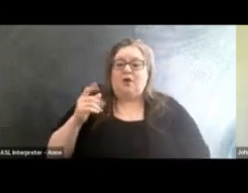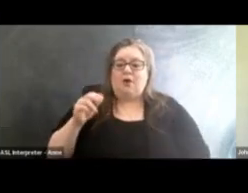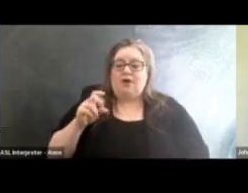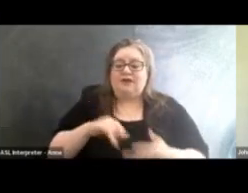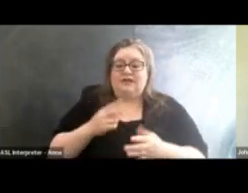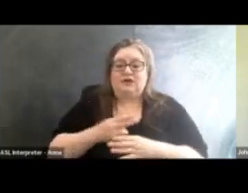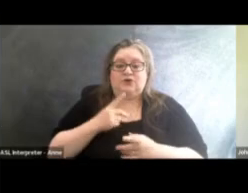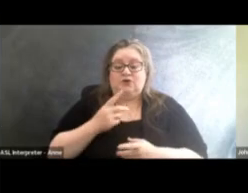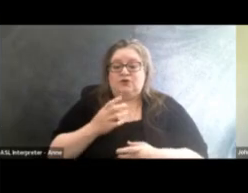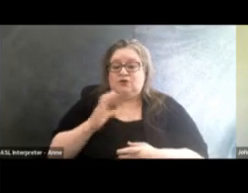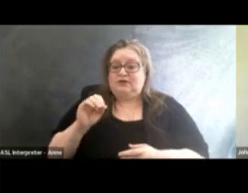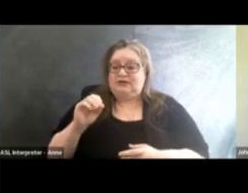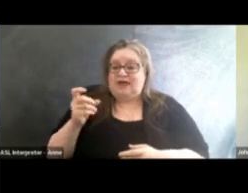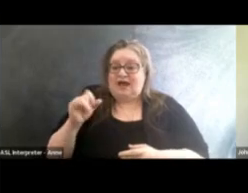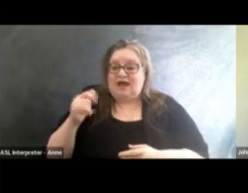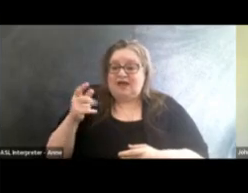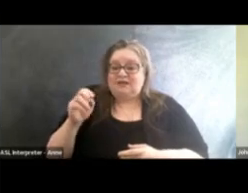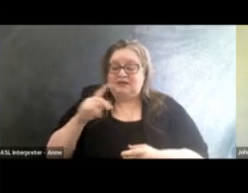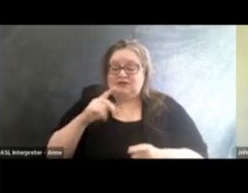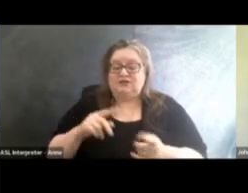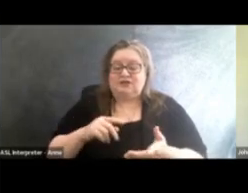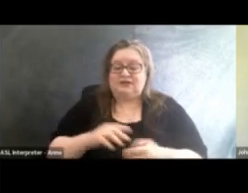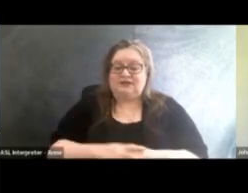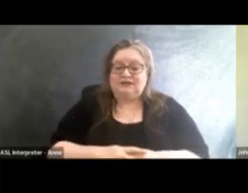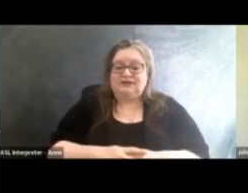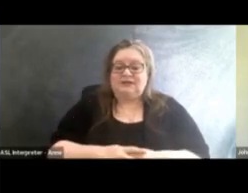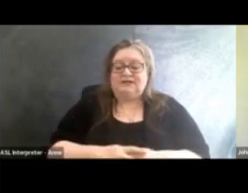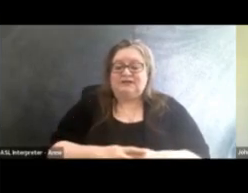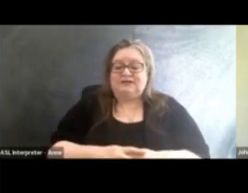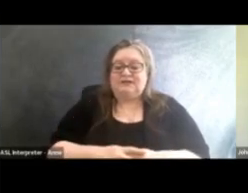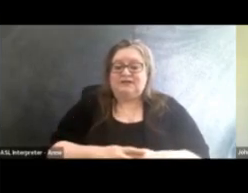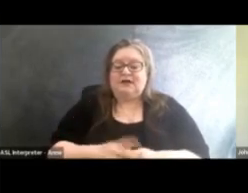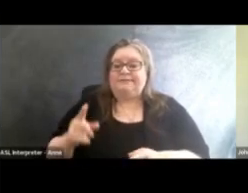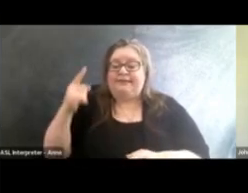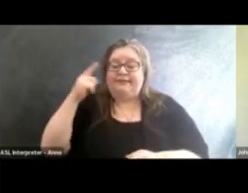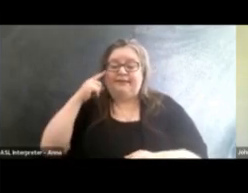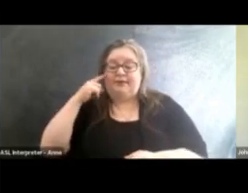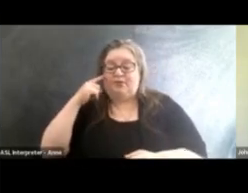most affected. The brain is a hog for oxygen. And then there's certain areas within the brain,